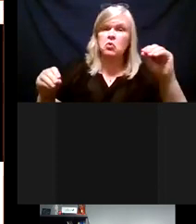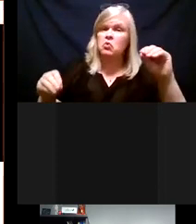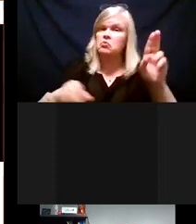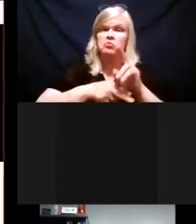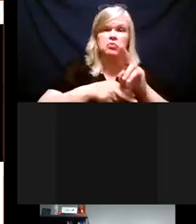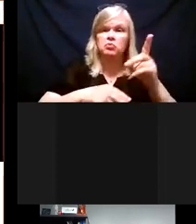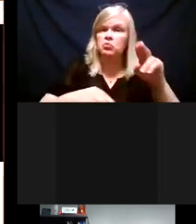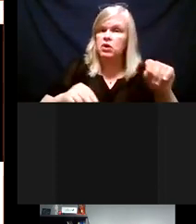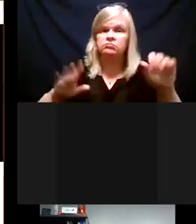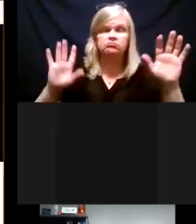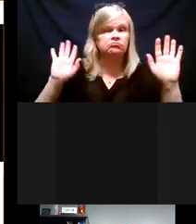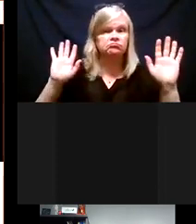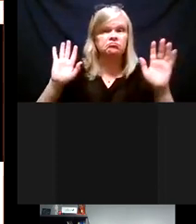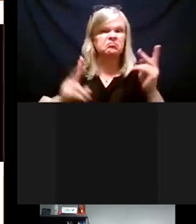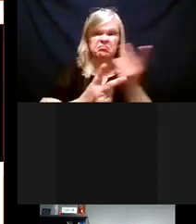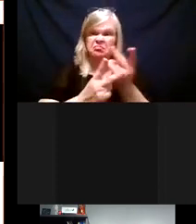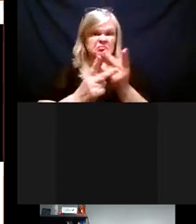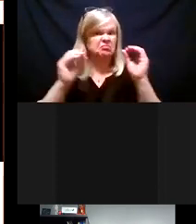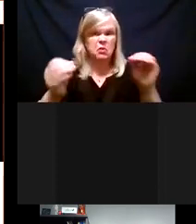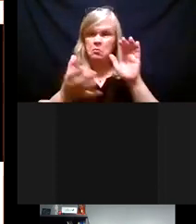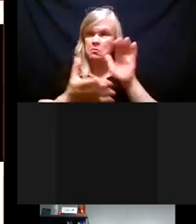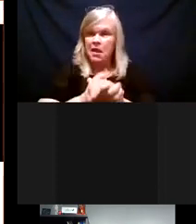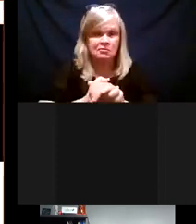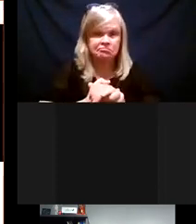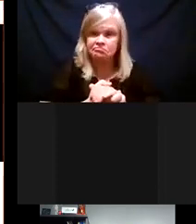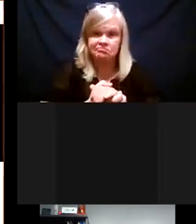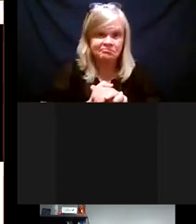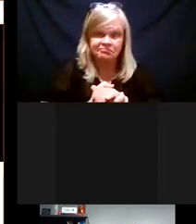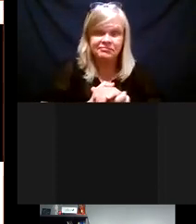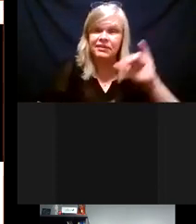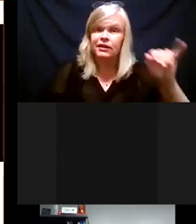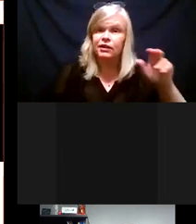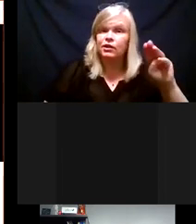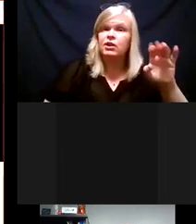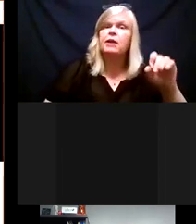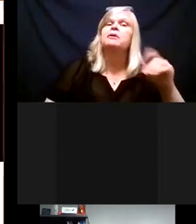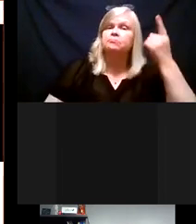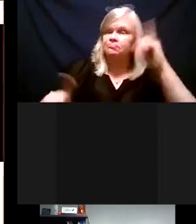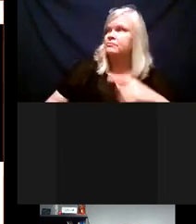THEY AREN'T MARRIED. JAMIE CONSENTS TO SEX WITH ALEX.